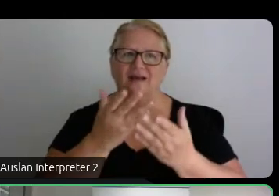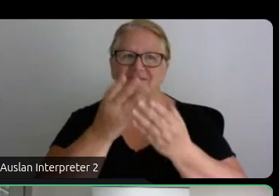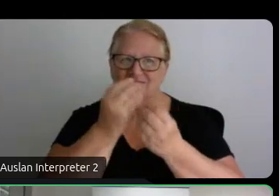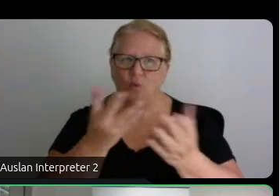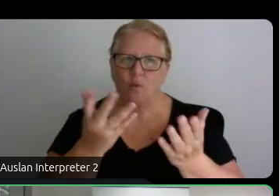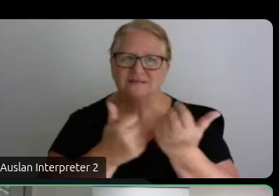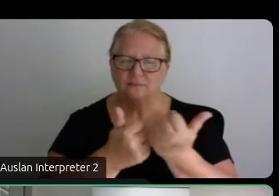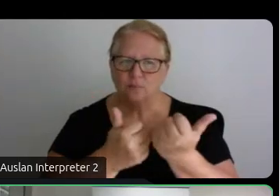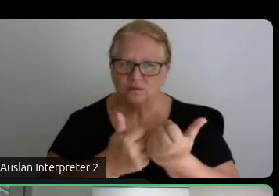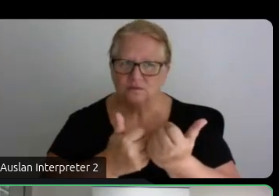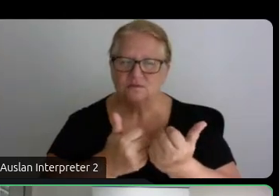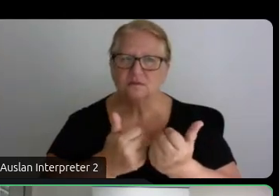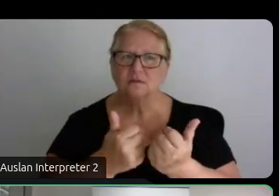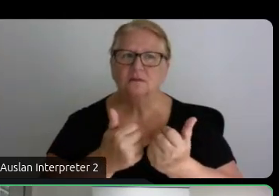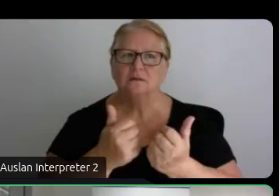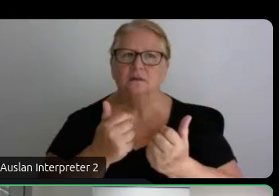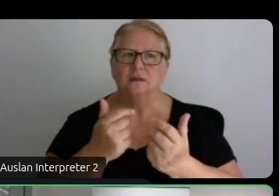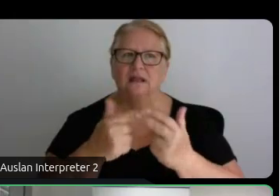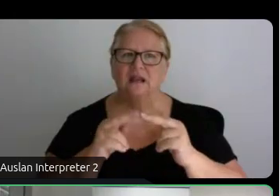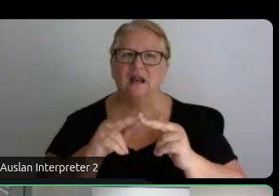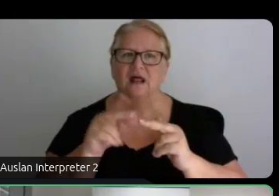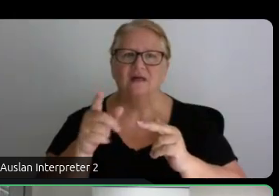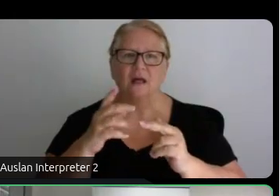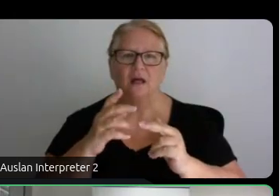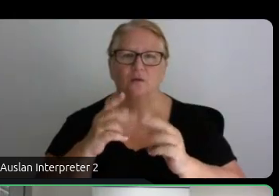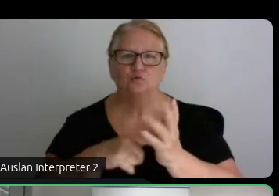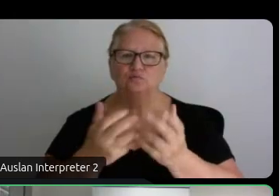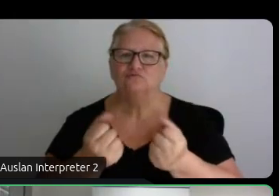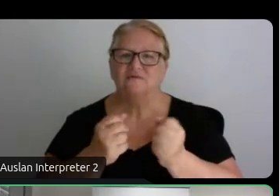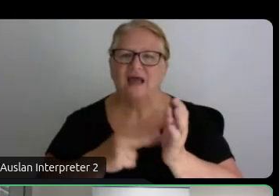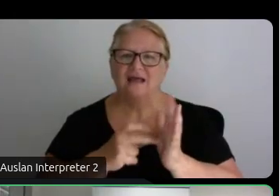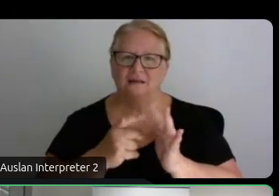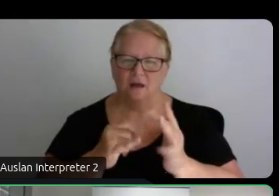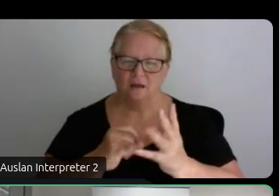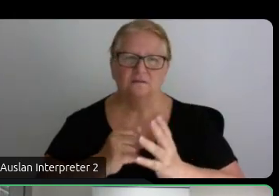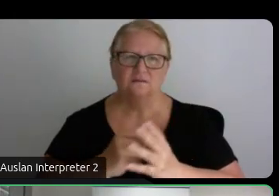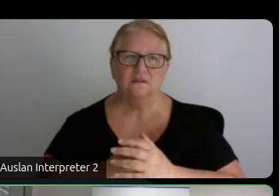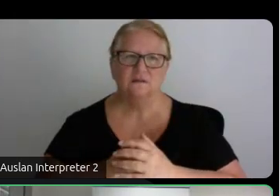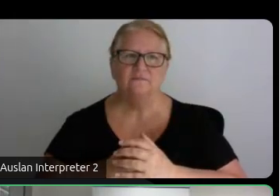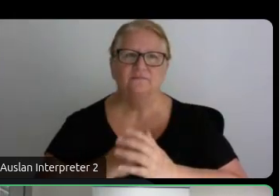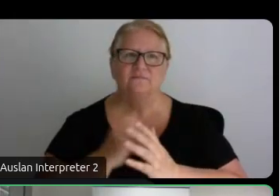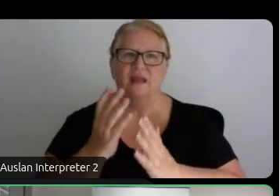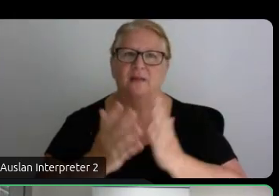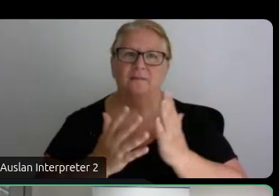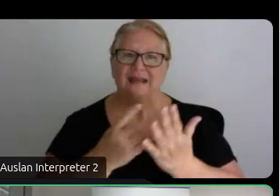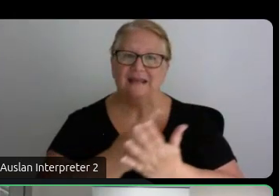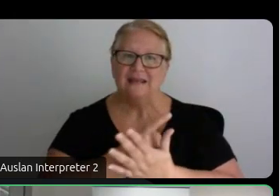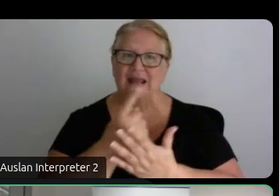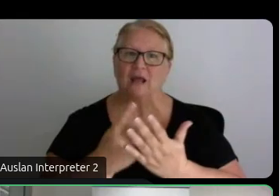that the support is an NDIS support what I'll say is for each support that you are that a person is